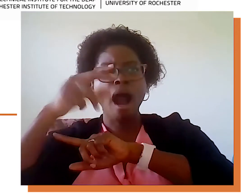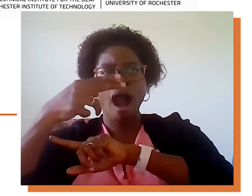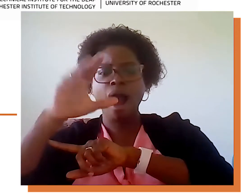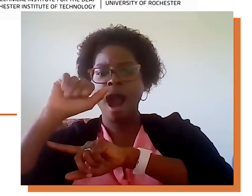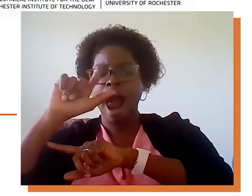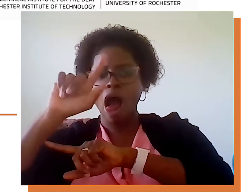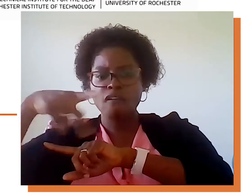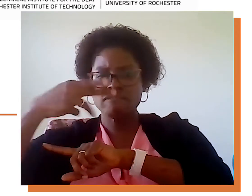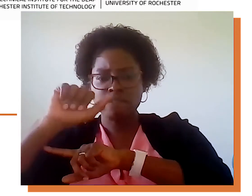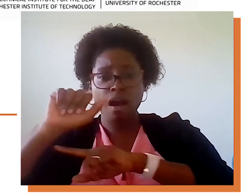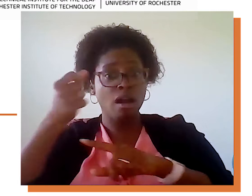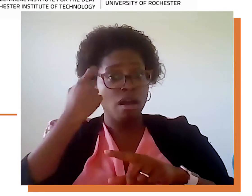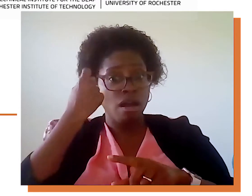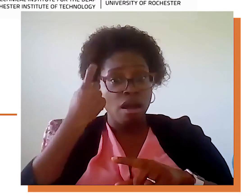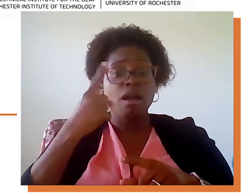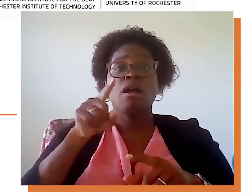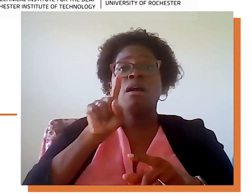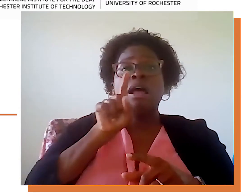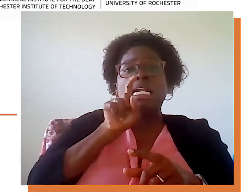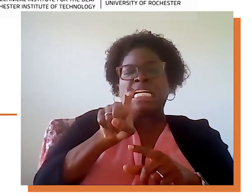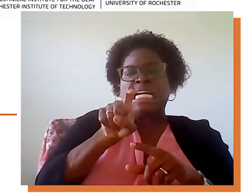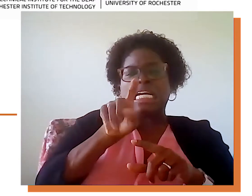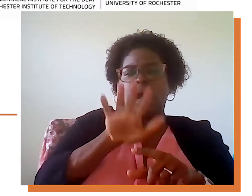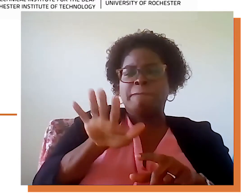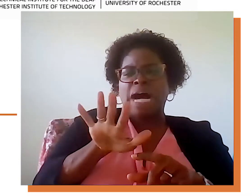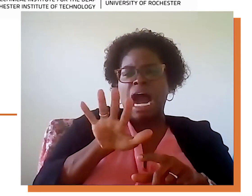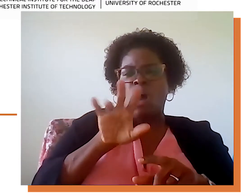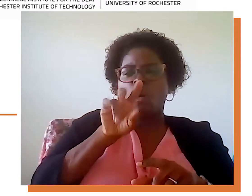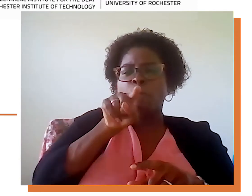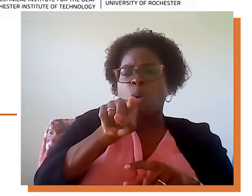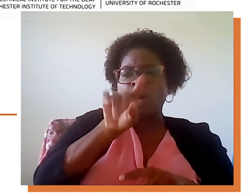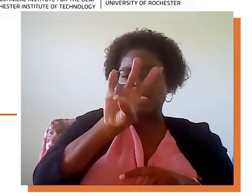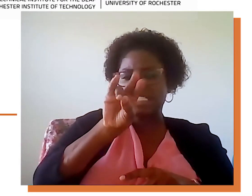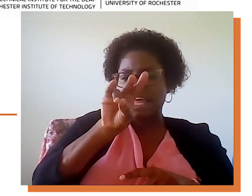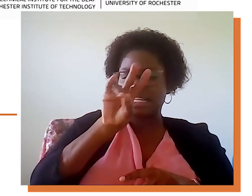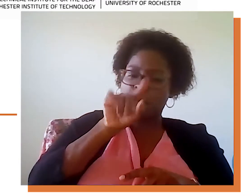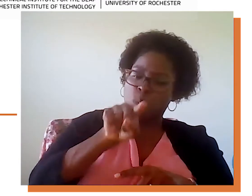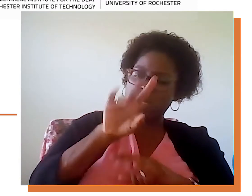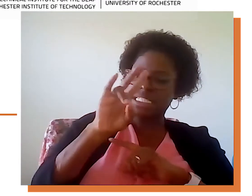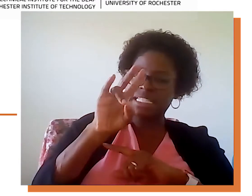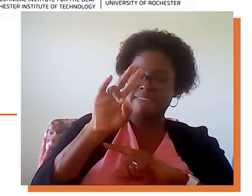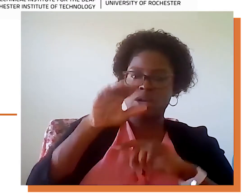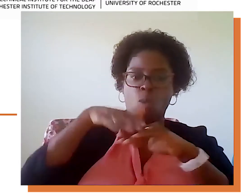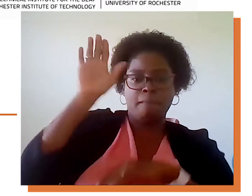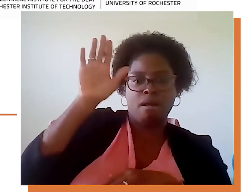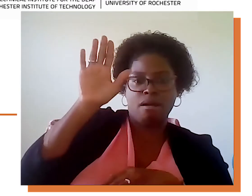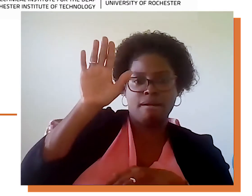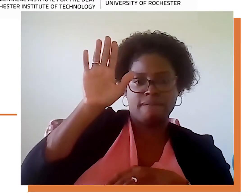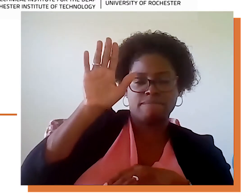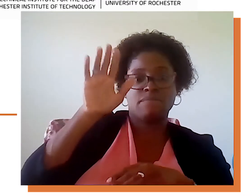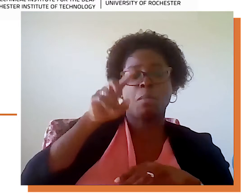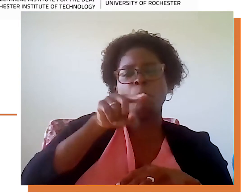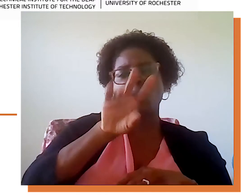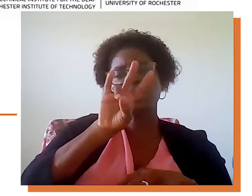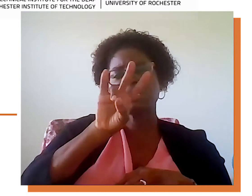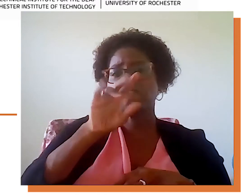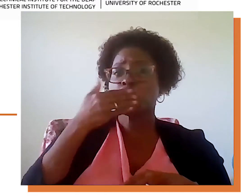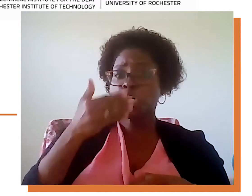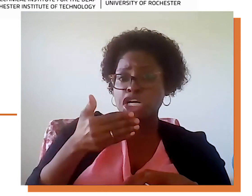And I used Cronbach's Alpha to compare those, and I found that there was about .7 or above is important for that number.